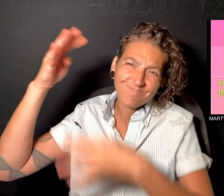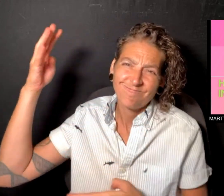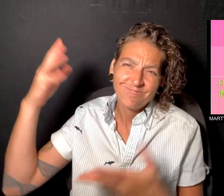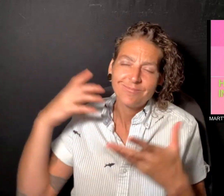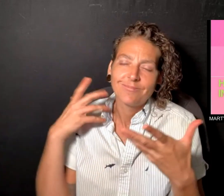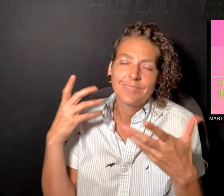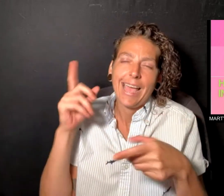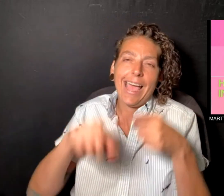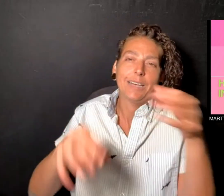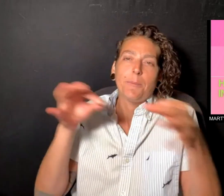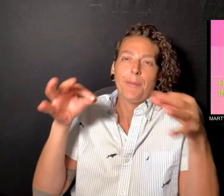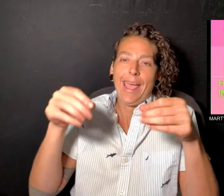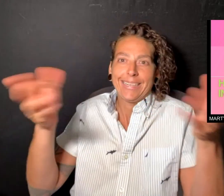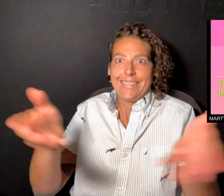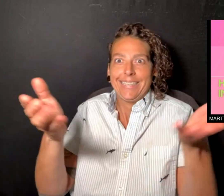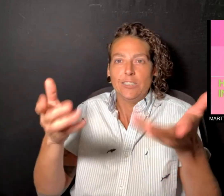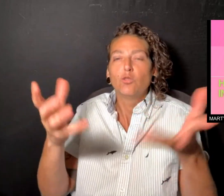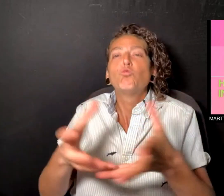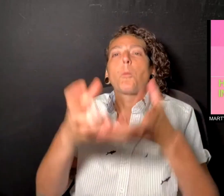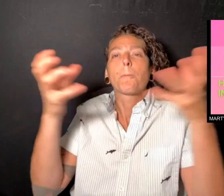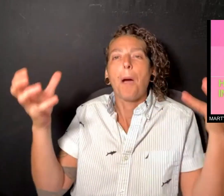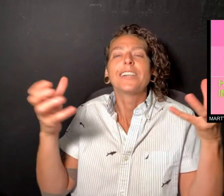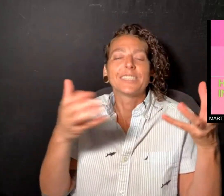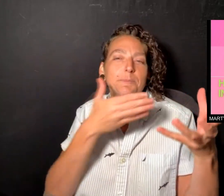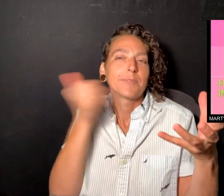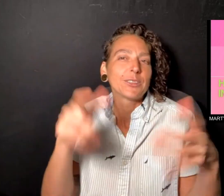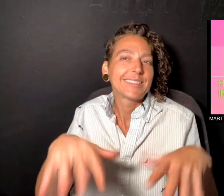Of course I can't explain it all here. It'd be best if you took the class.